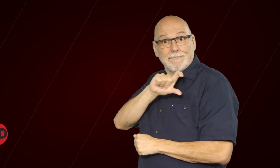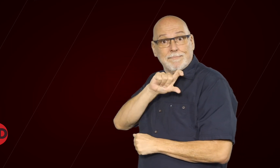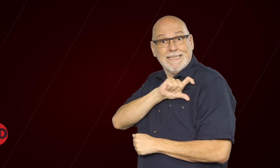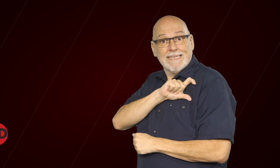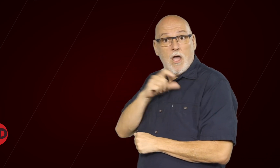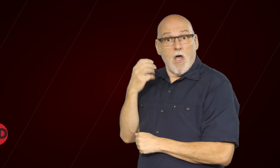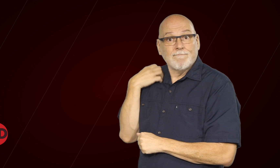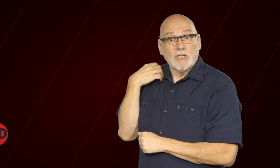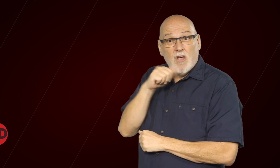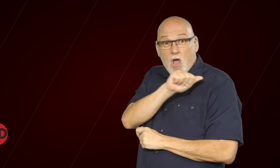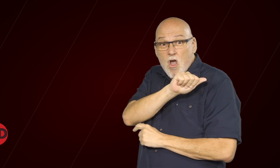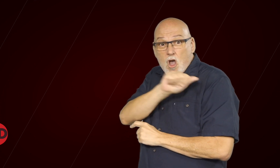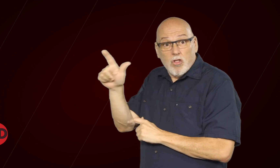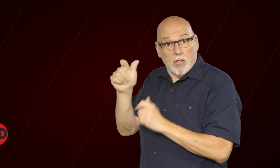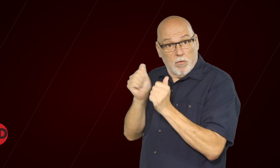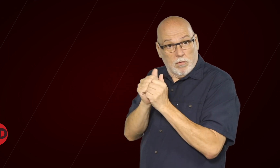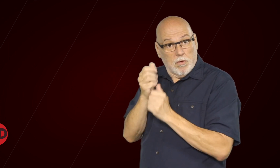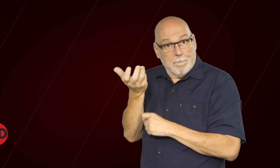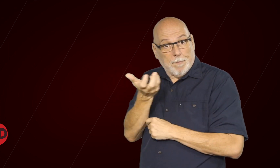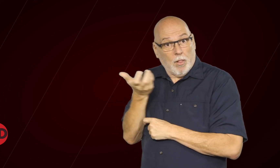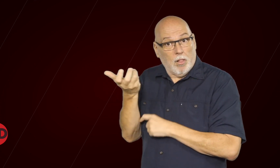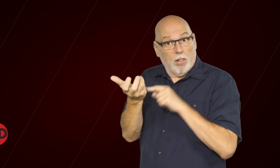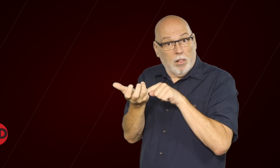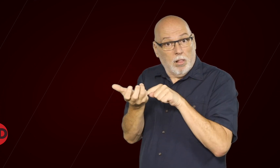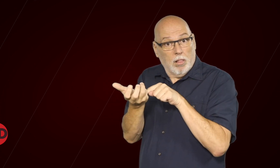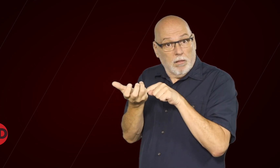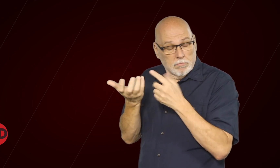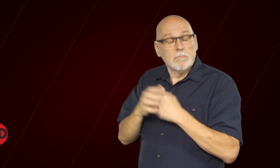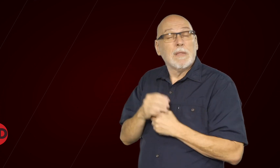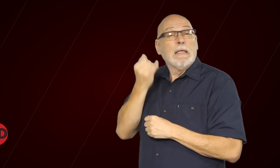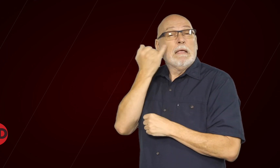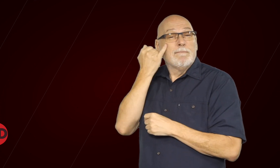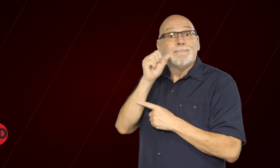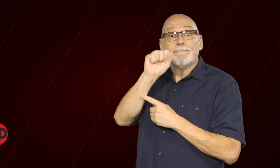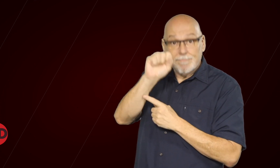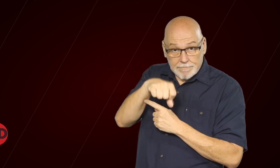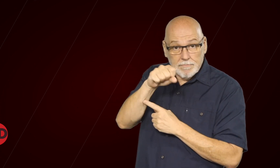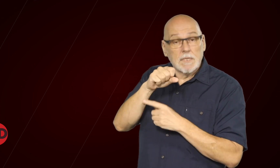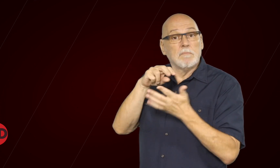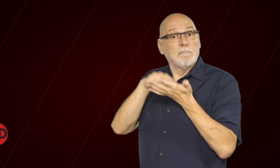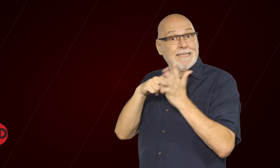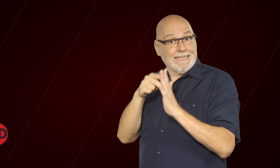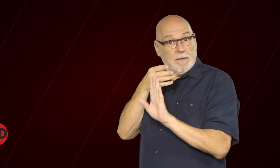with a mobile phone, and if so, would the app be pre-installed